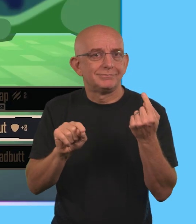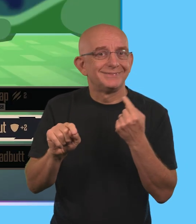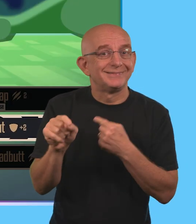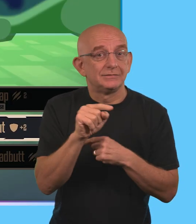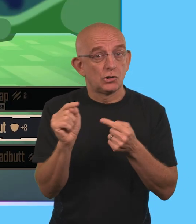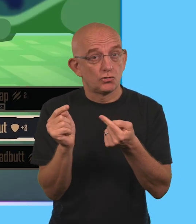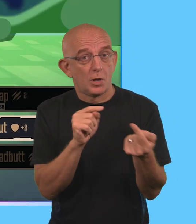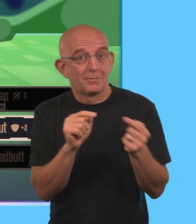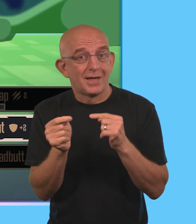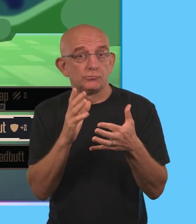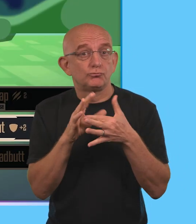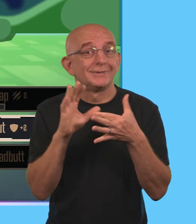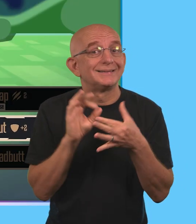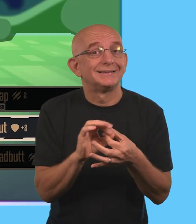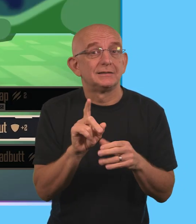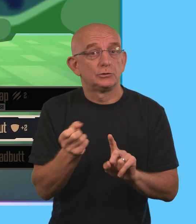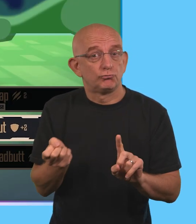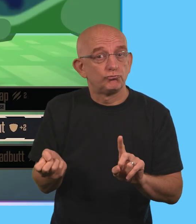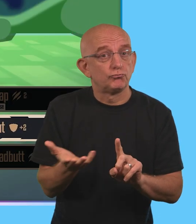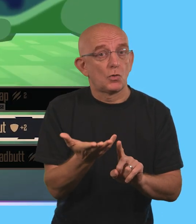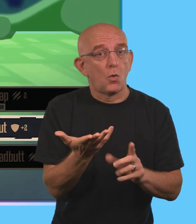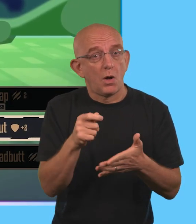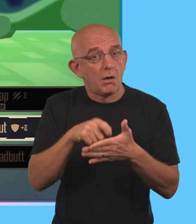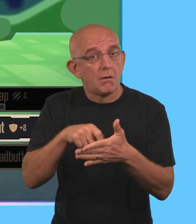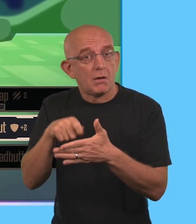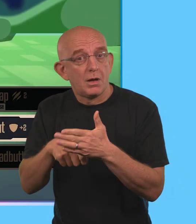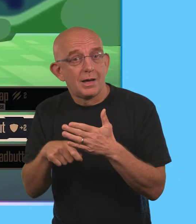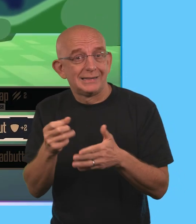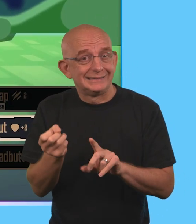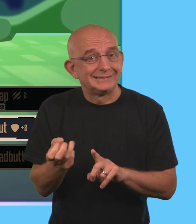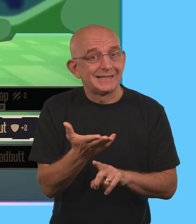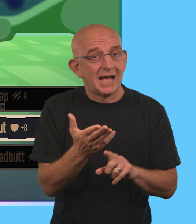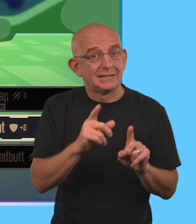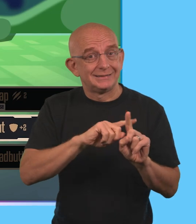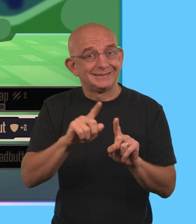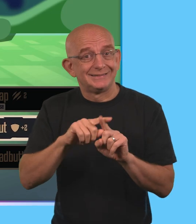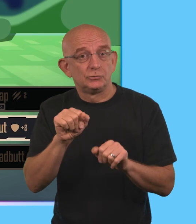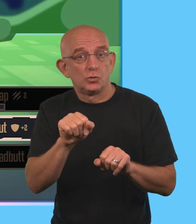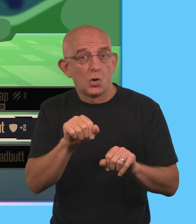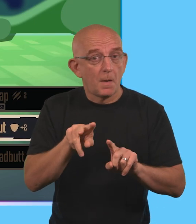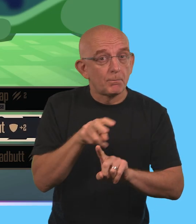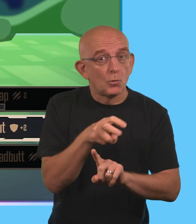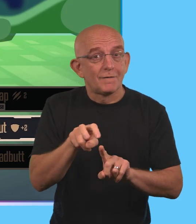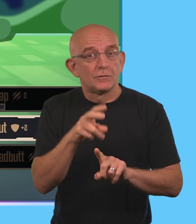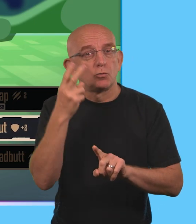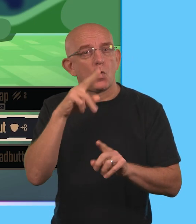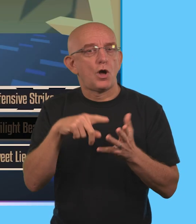Combat revolves around rolling and spending dice to activate your moves, called tricks.